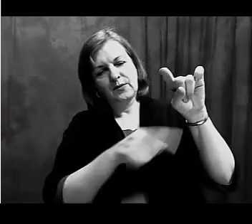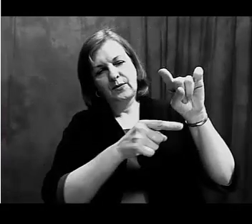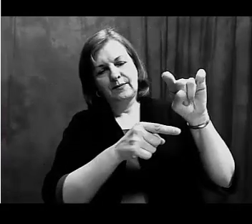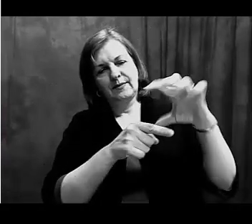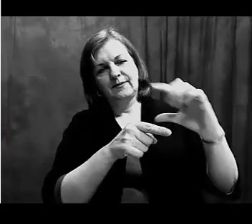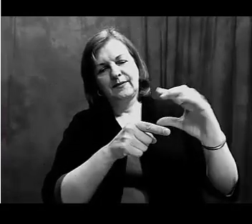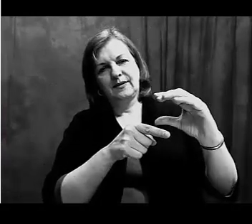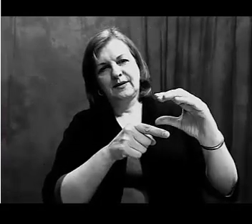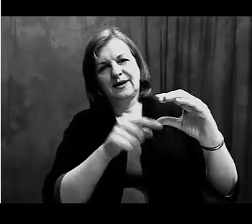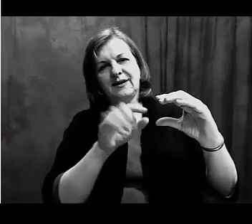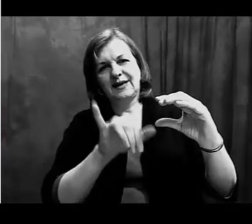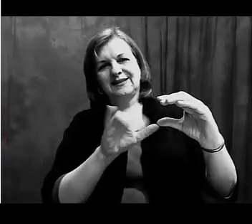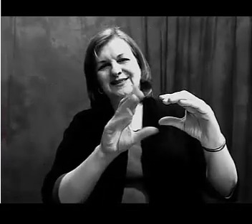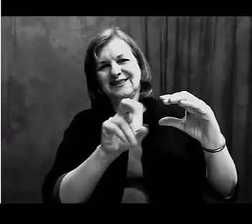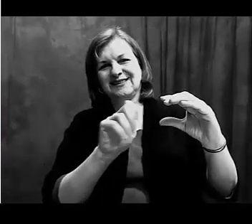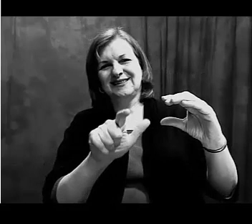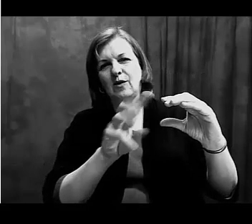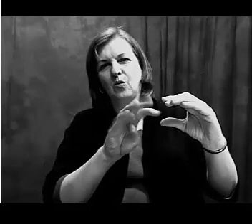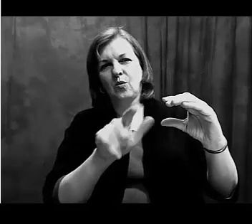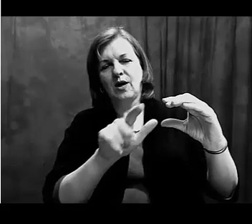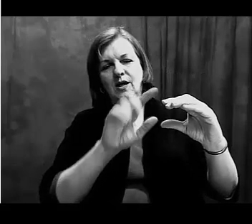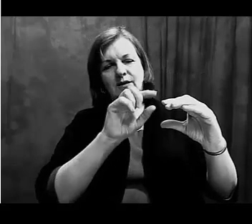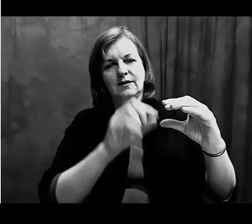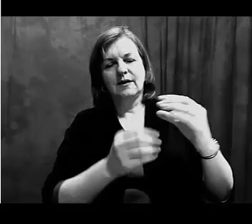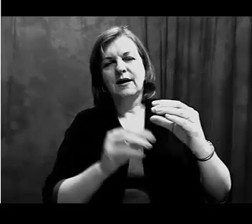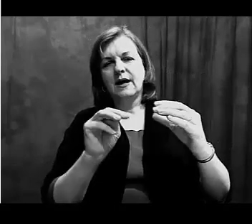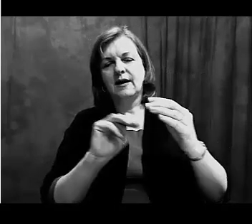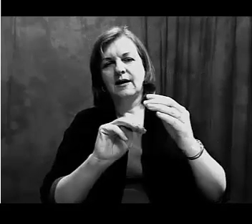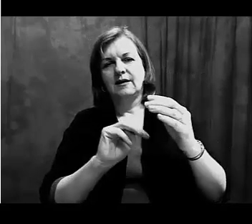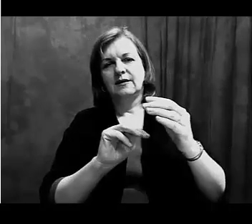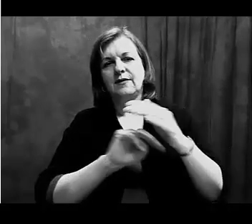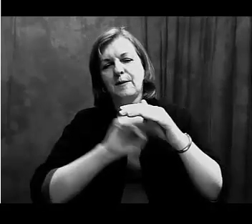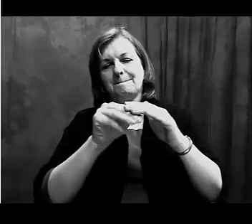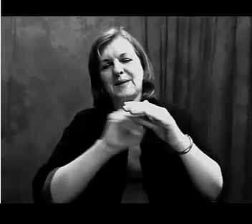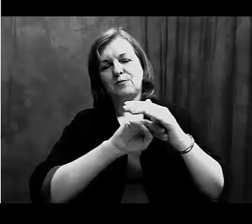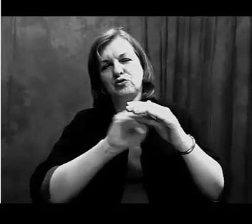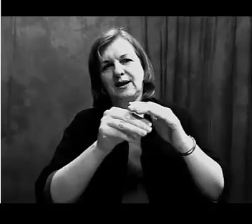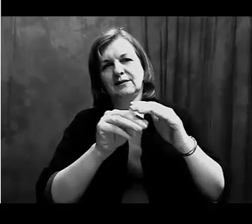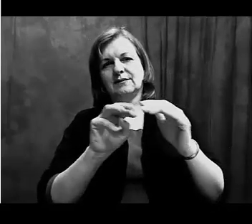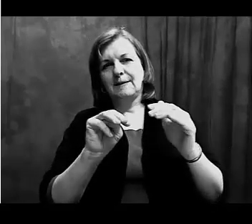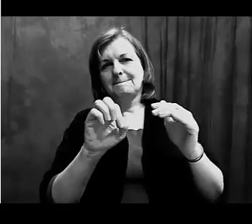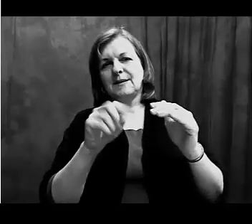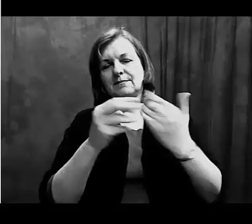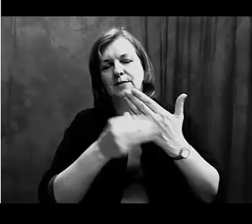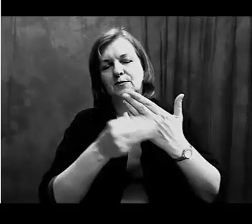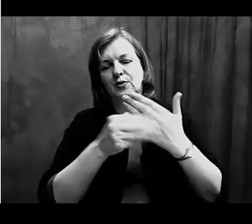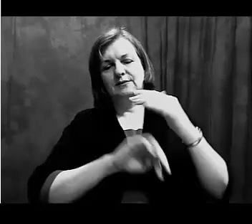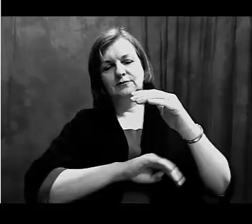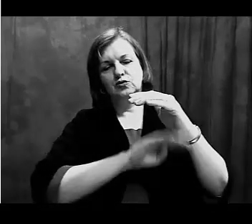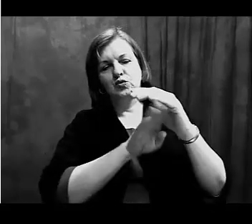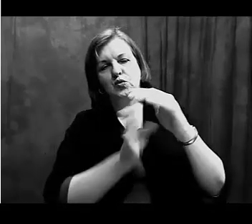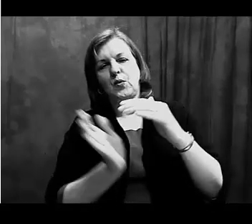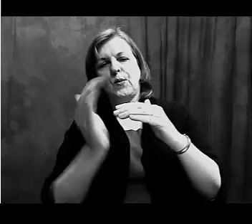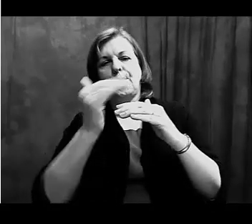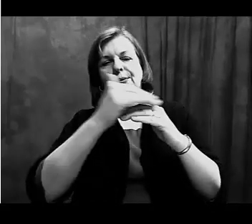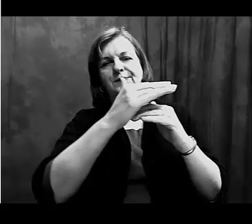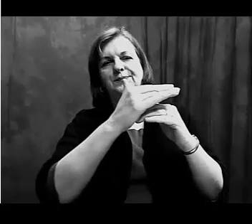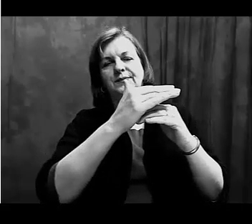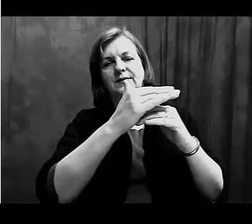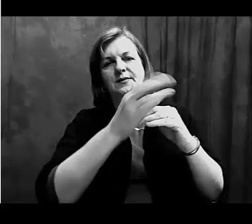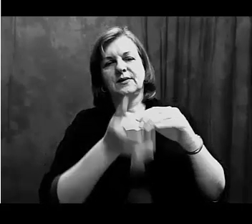this is cell wall [red drawing lines up and down] the plasma membrane actually grows between and covers [green arrows side to side]